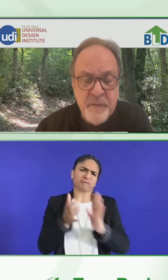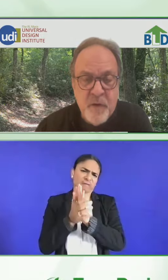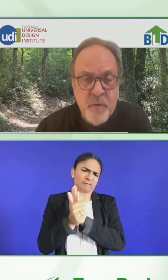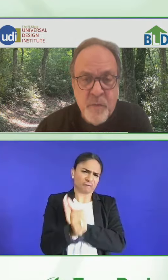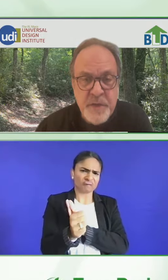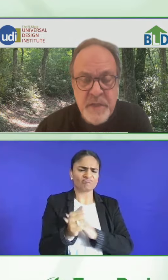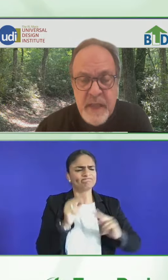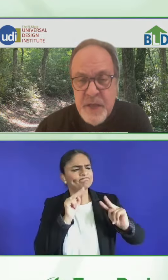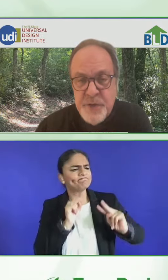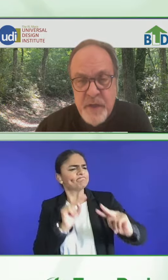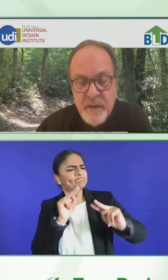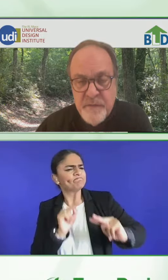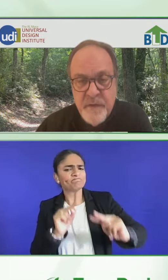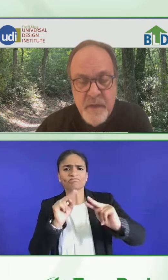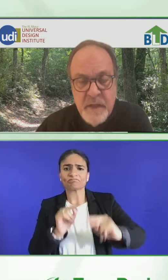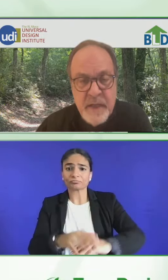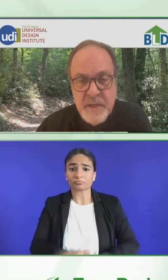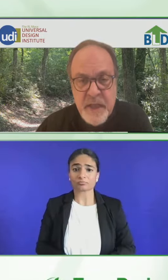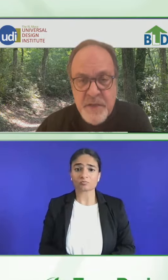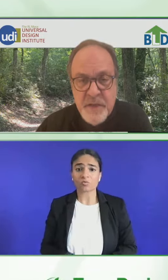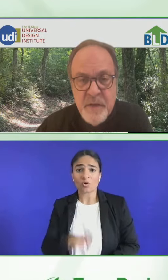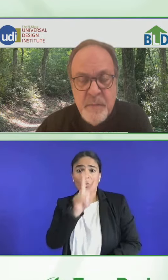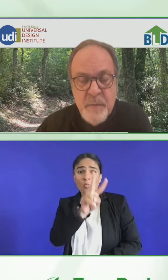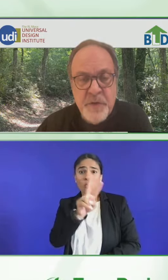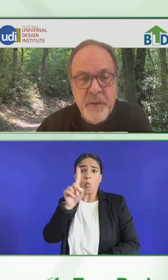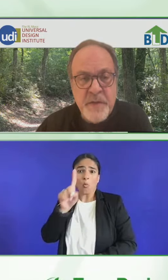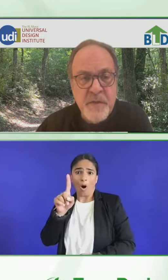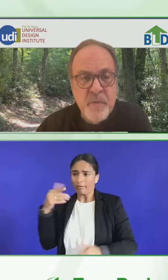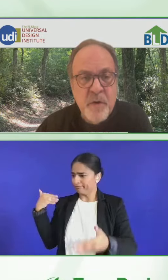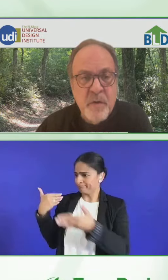lot of our work, which the ageing of United States and much of the rest of the world.